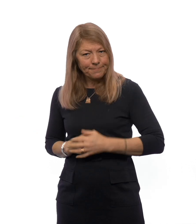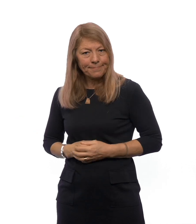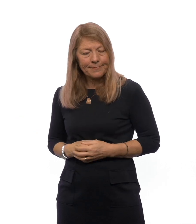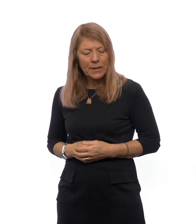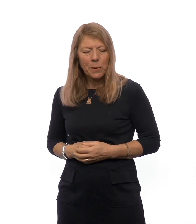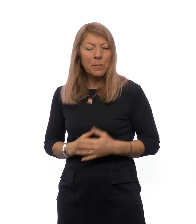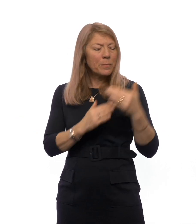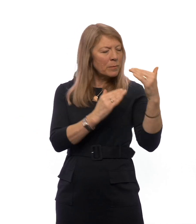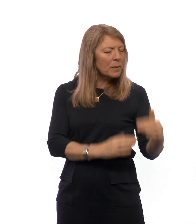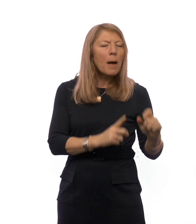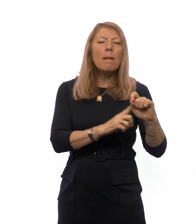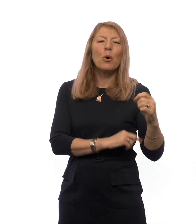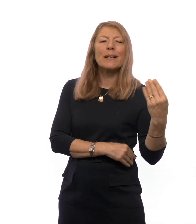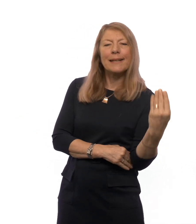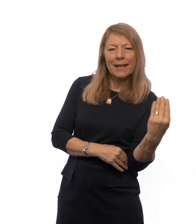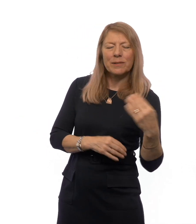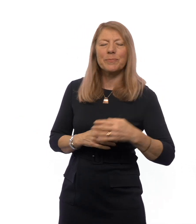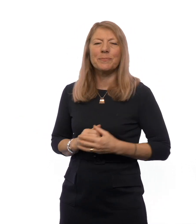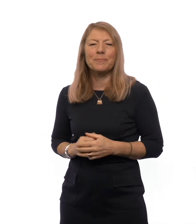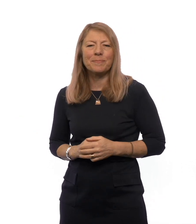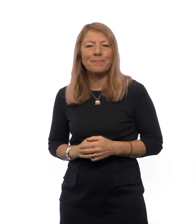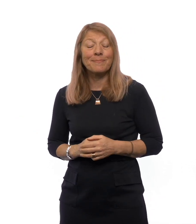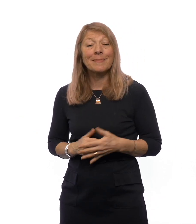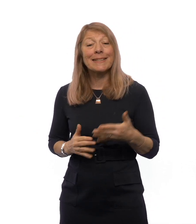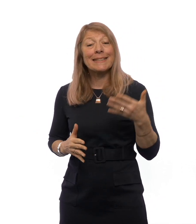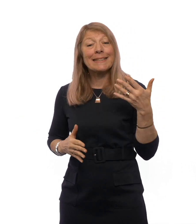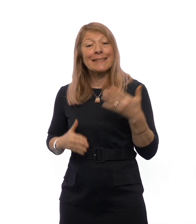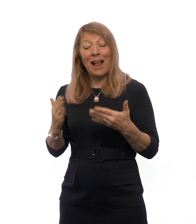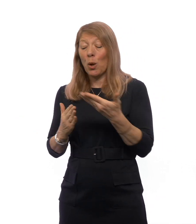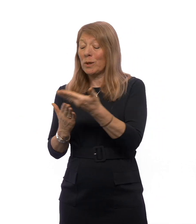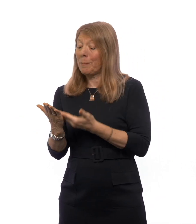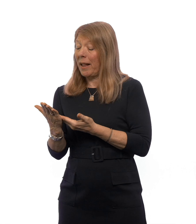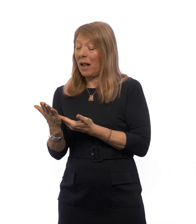9. The Sign Language Bill is being introduced at a challenging time